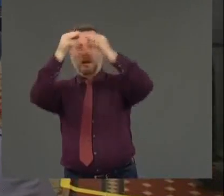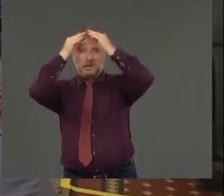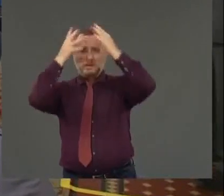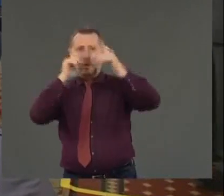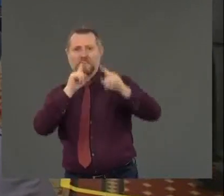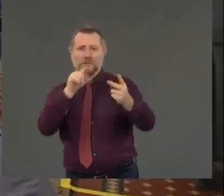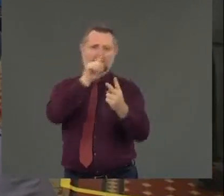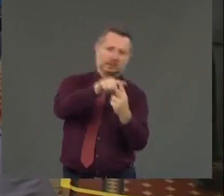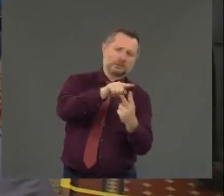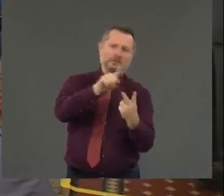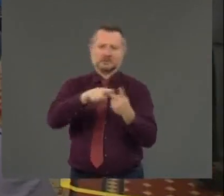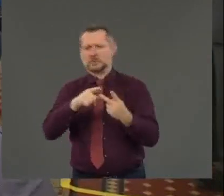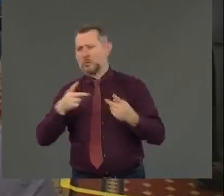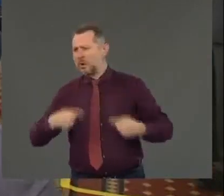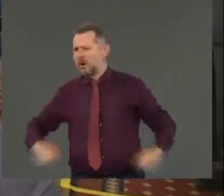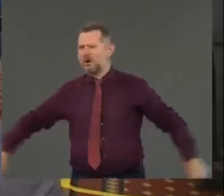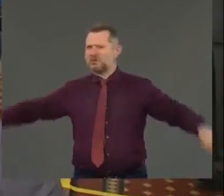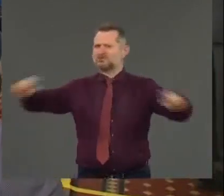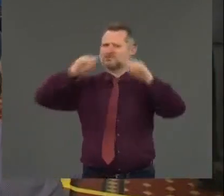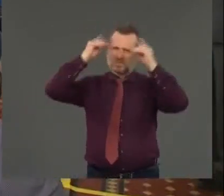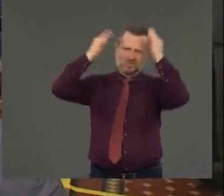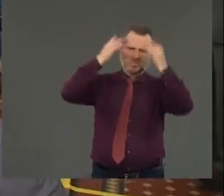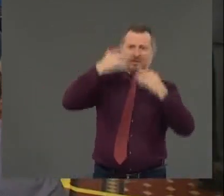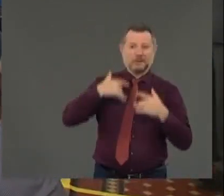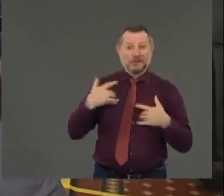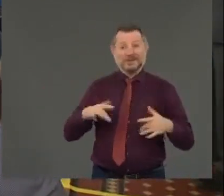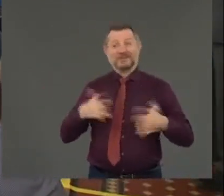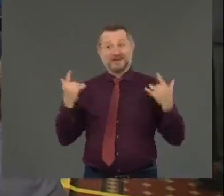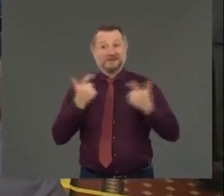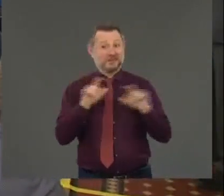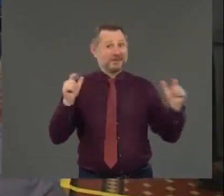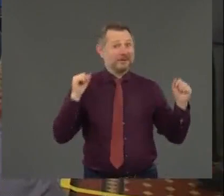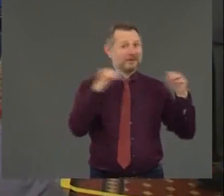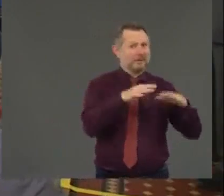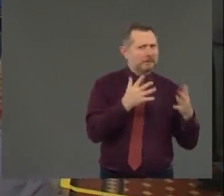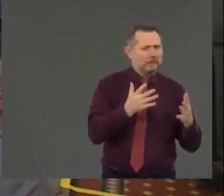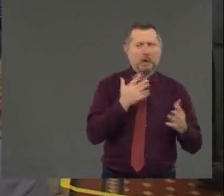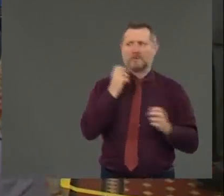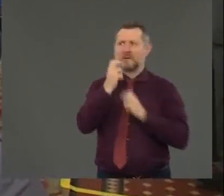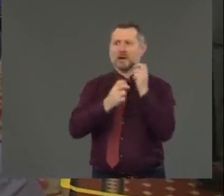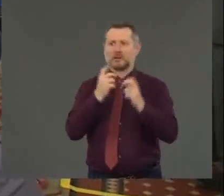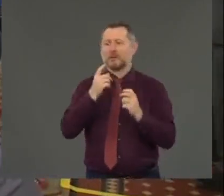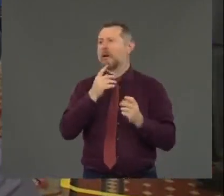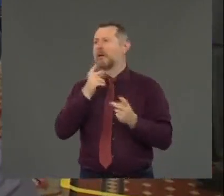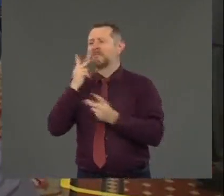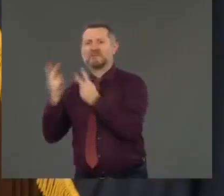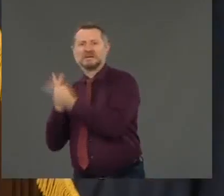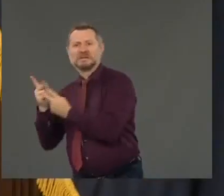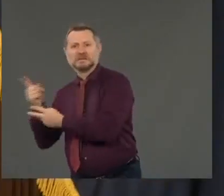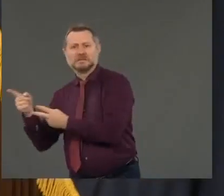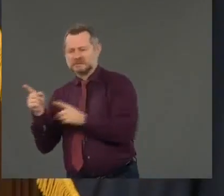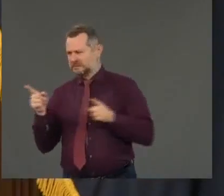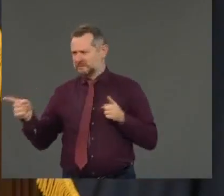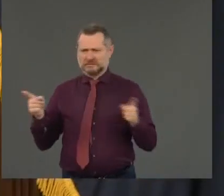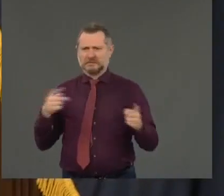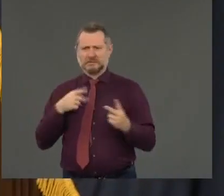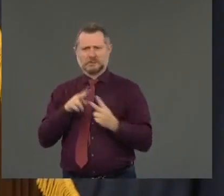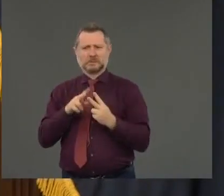THEY SHOULD BE ABLE TO HAVE SOMEBODY CHECKING IN ON THEM. I KNOW I GAVE YOU TWO QUESTIONS THAT HAVE A LOT FOR YOU TO THINK